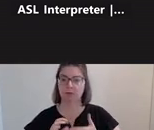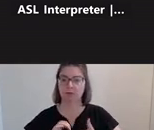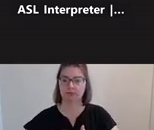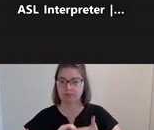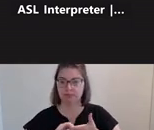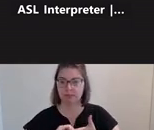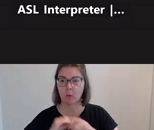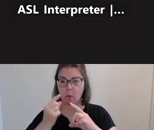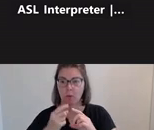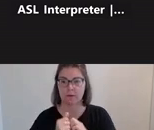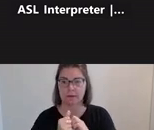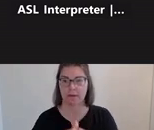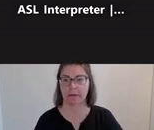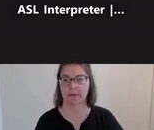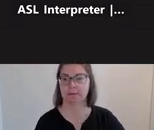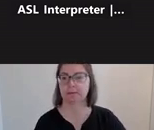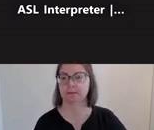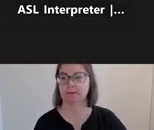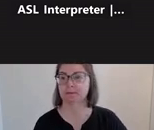We also were able to increase people's confidence.